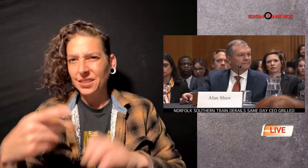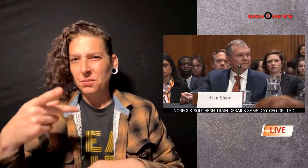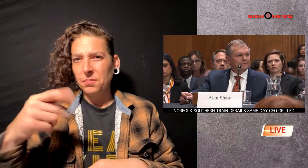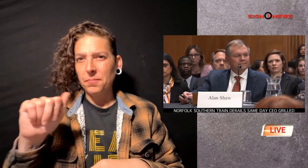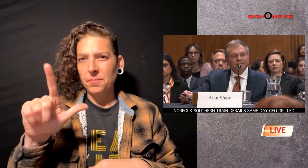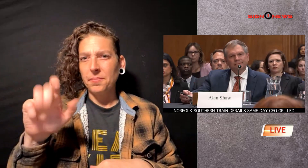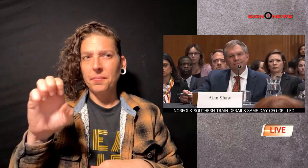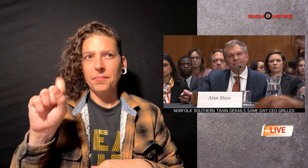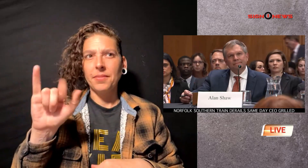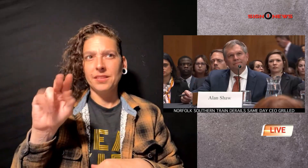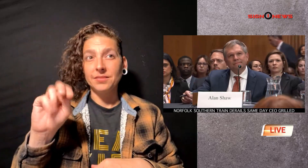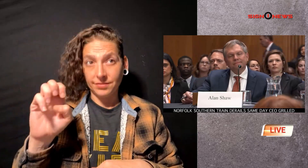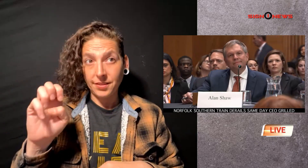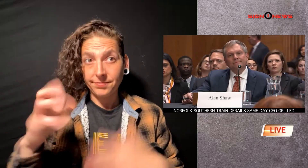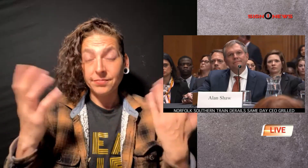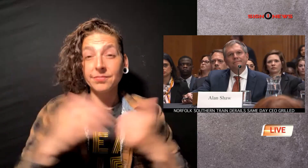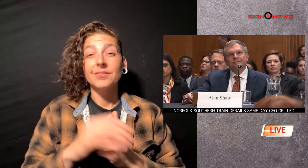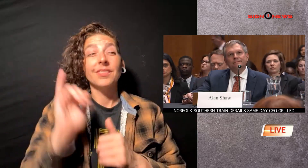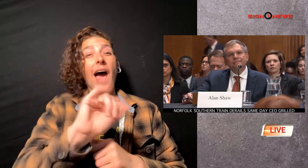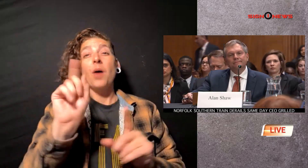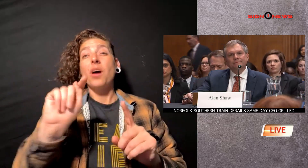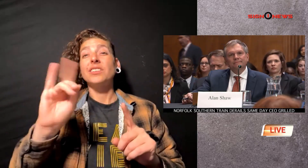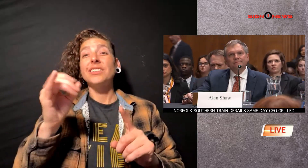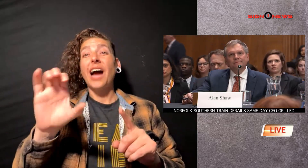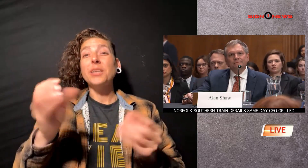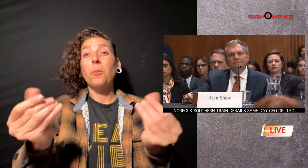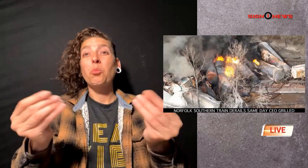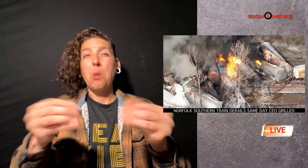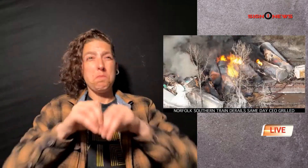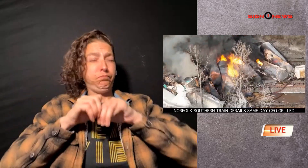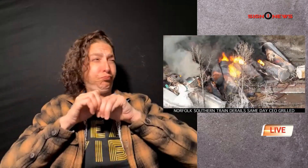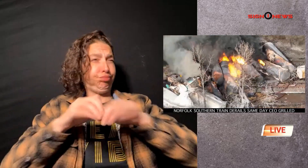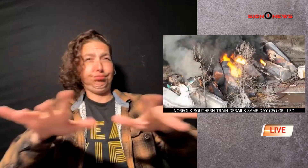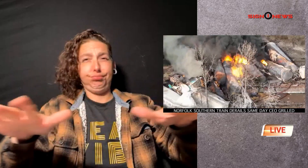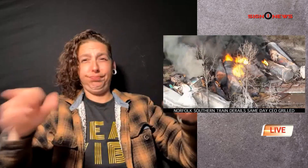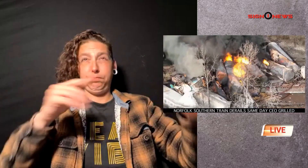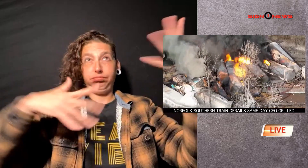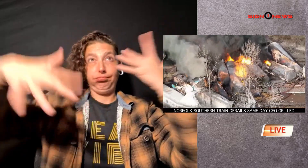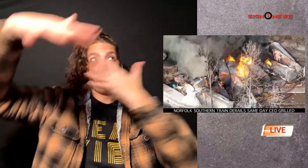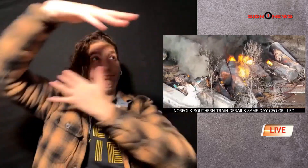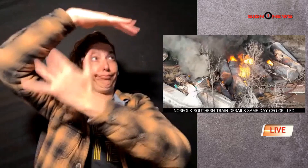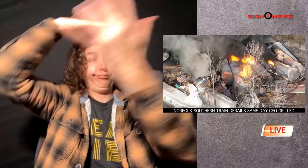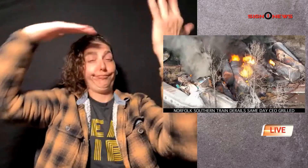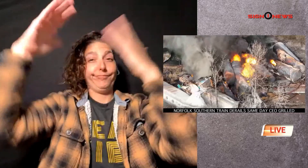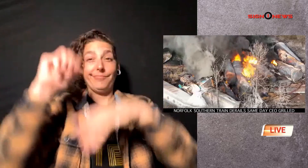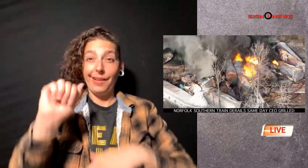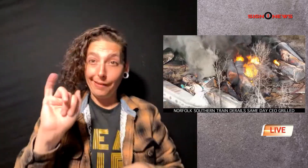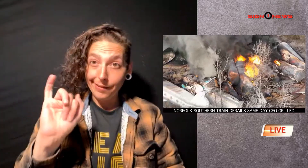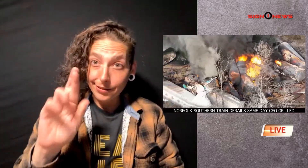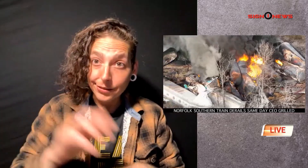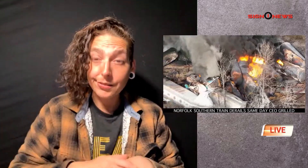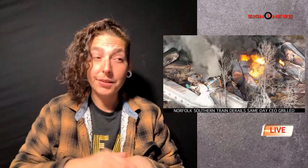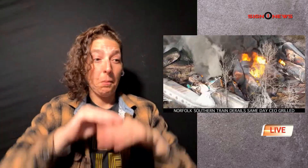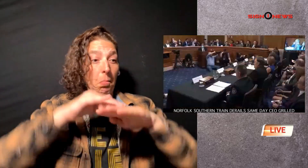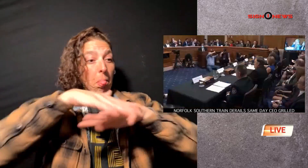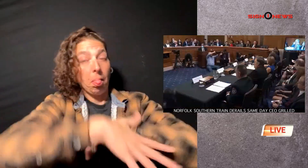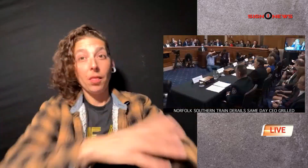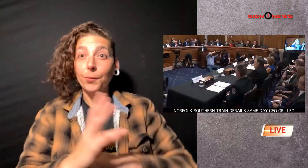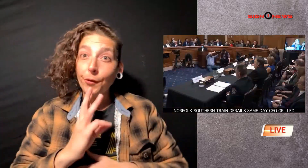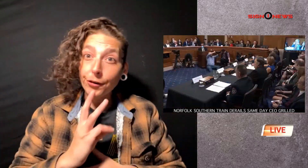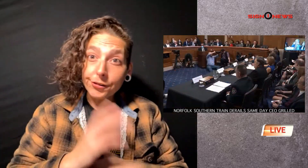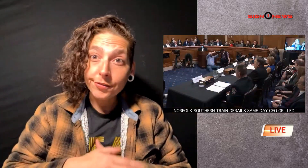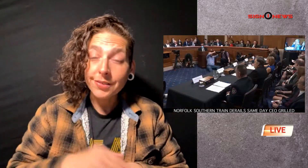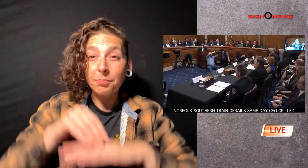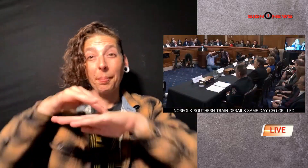one last month in East Palestine where toxic materials contaminated the air water and soil